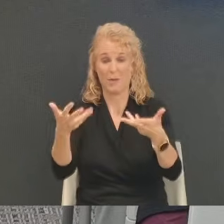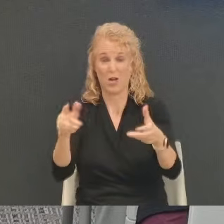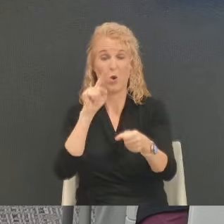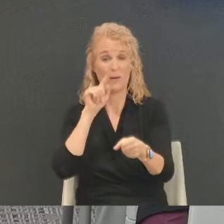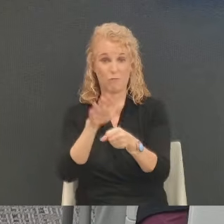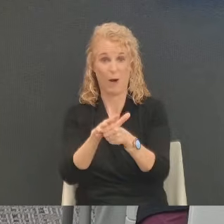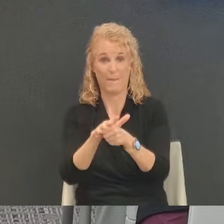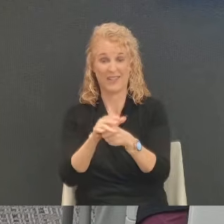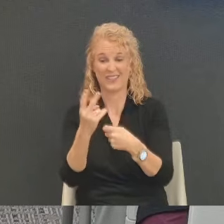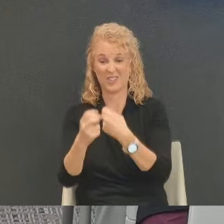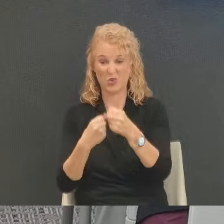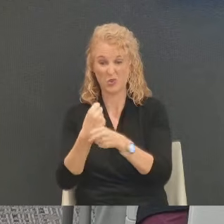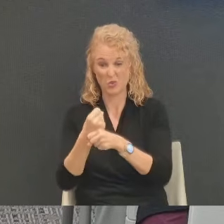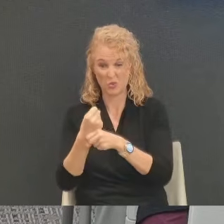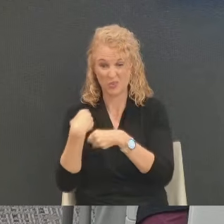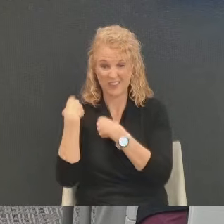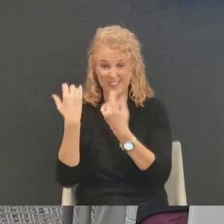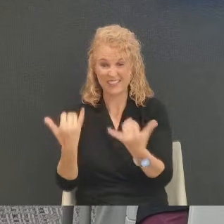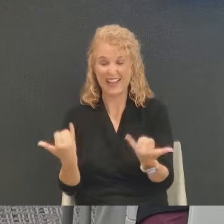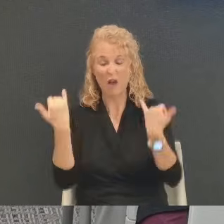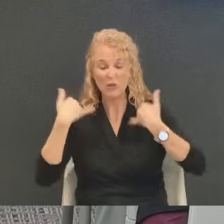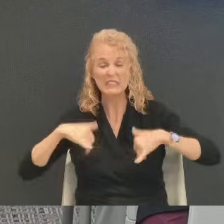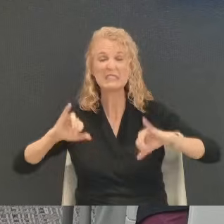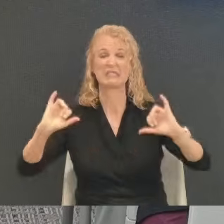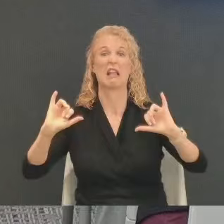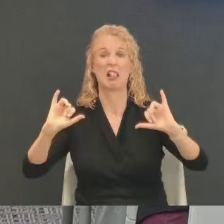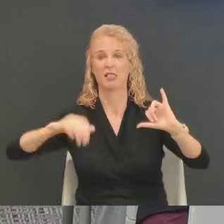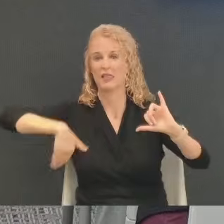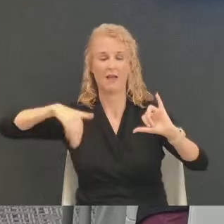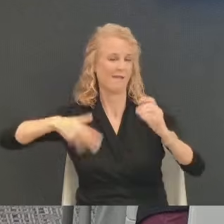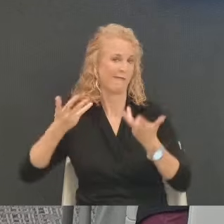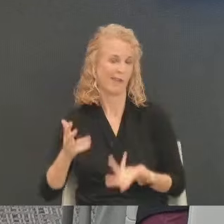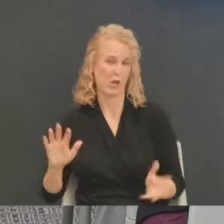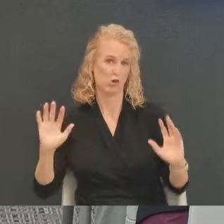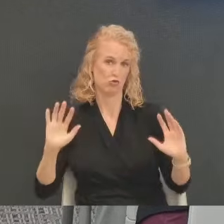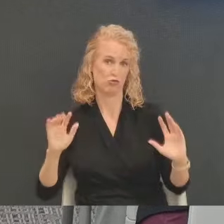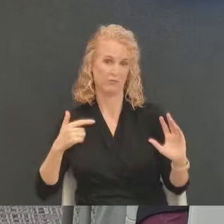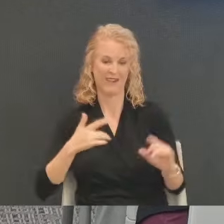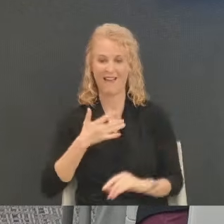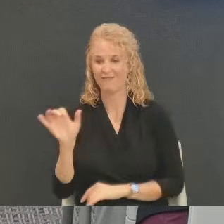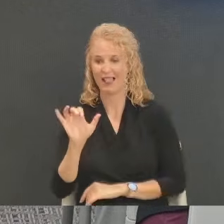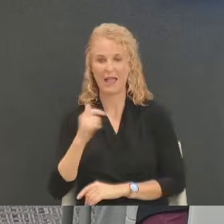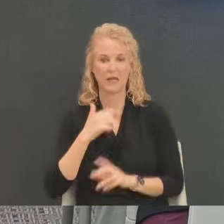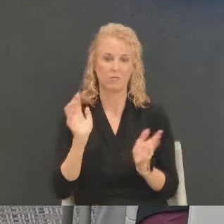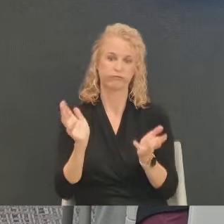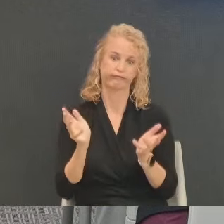taken two years and it's and I've talked with so many different people and it it's it's it's just